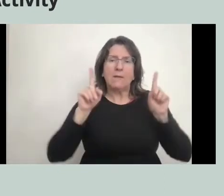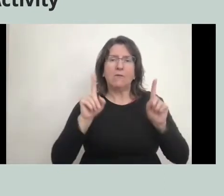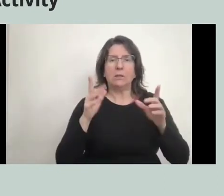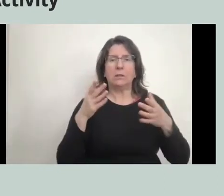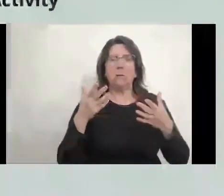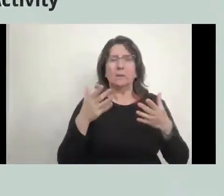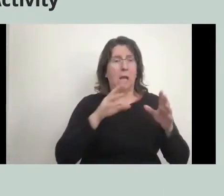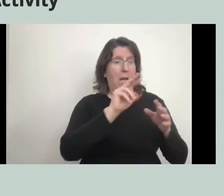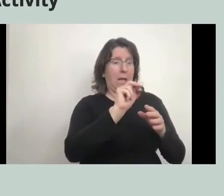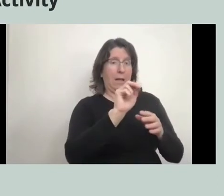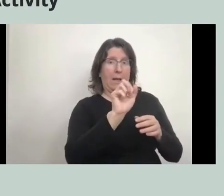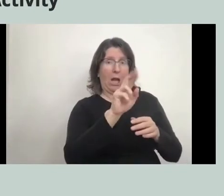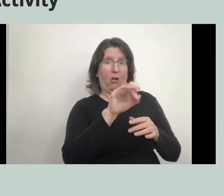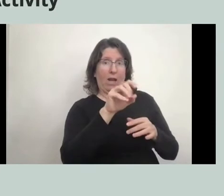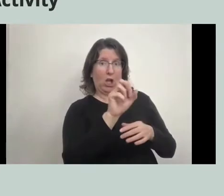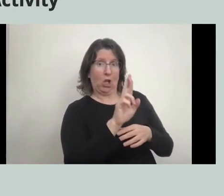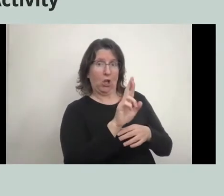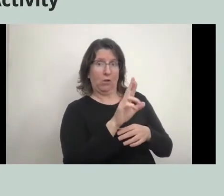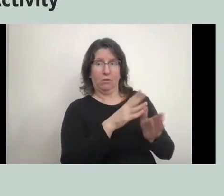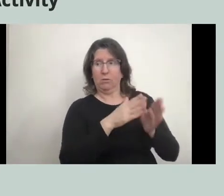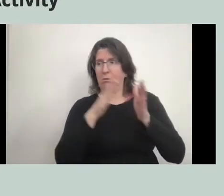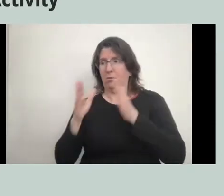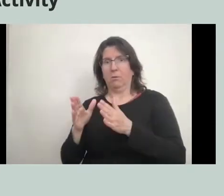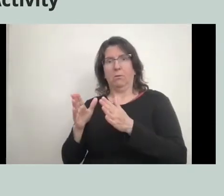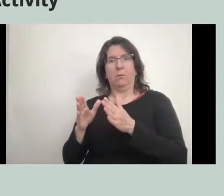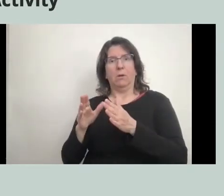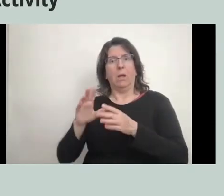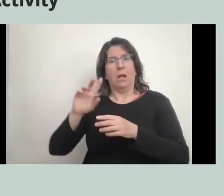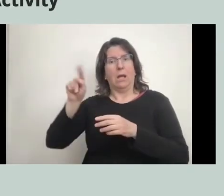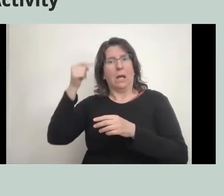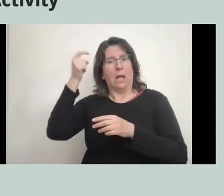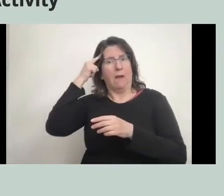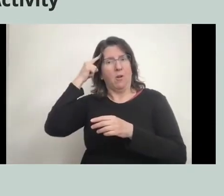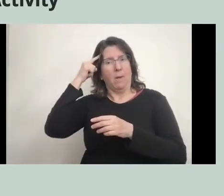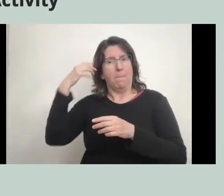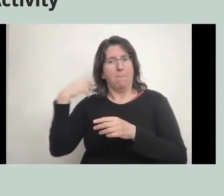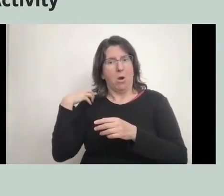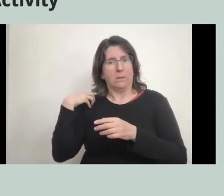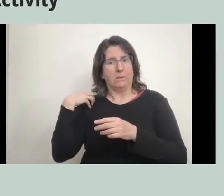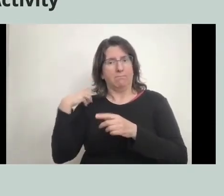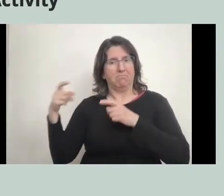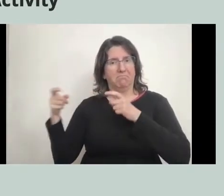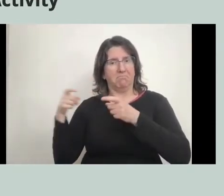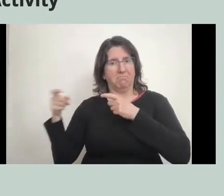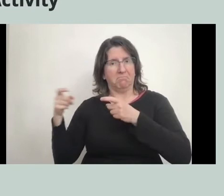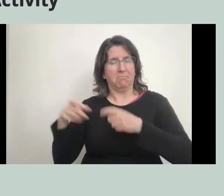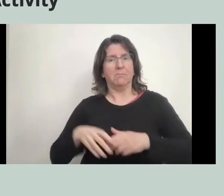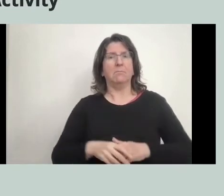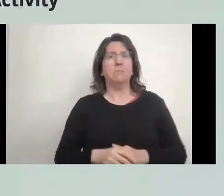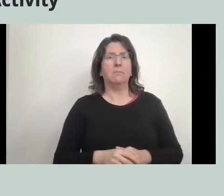I want them to notice the difference between the Narrator and the Government Official.